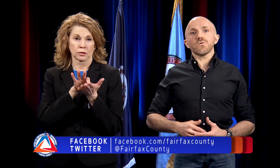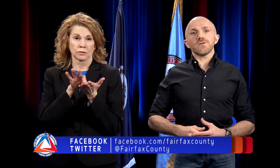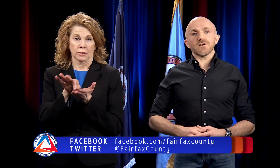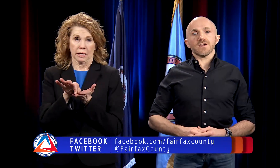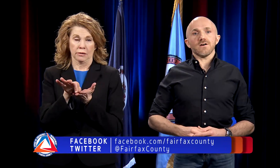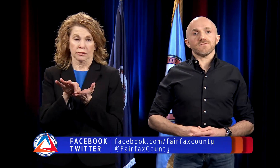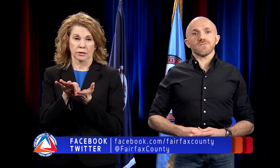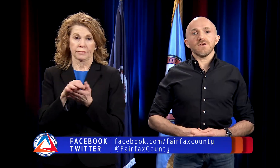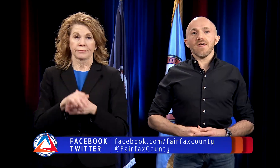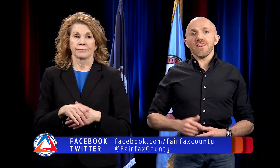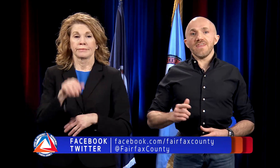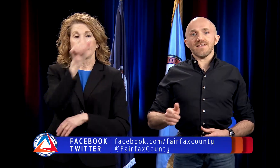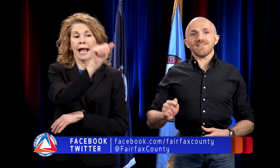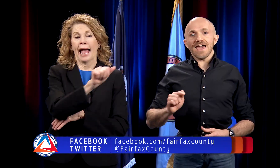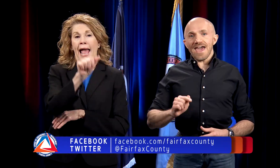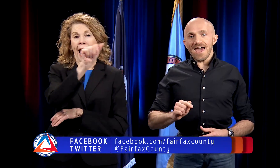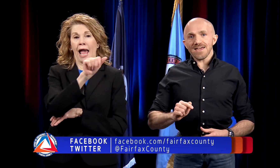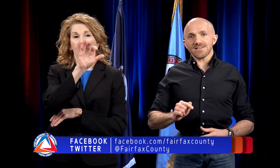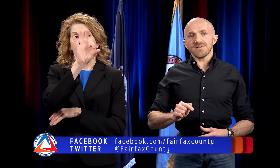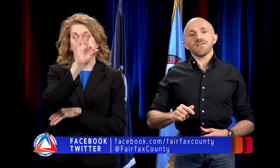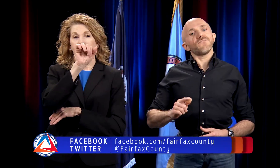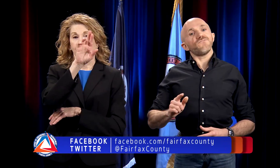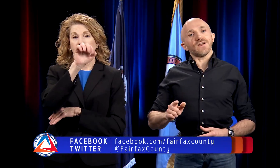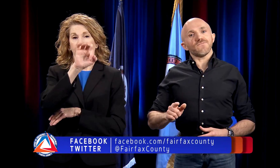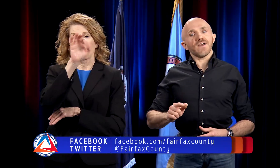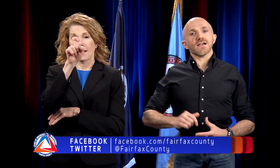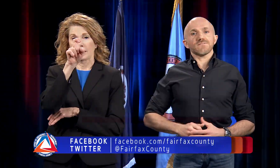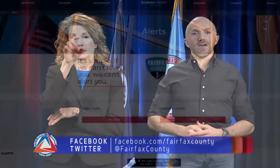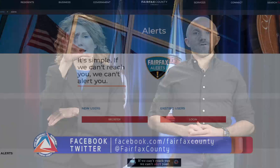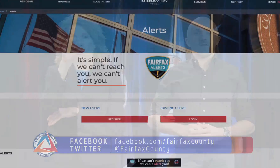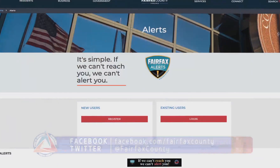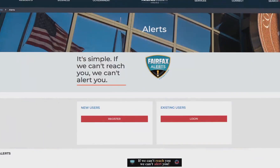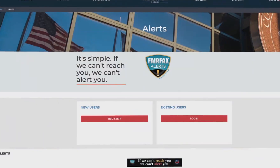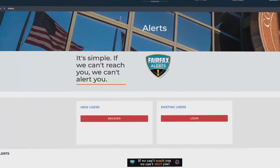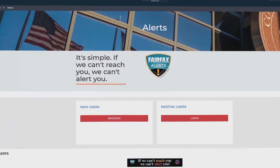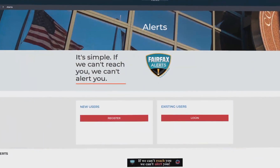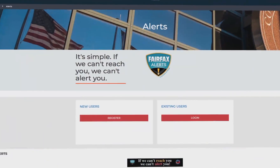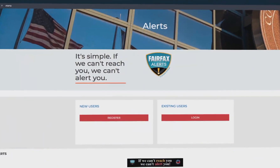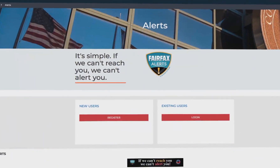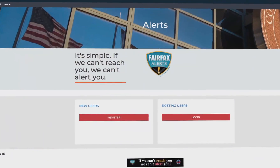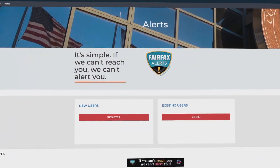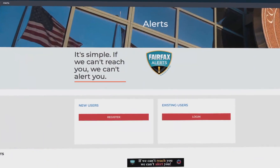twitter accounts. That's @Fairfaxcounty. Are you signed